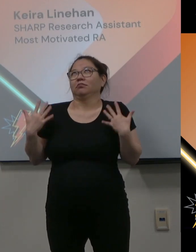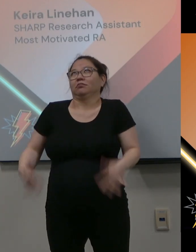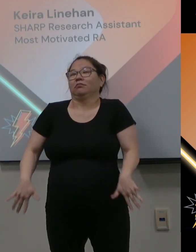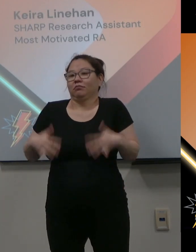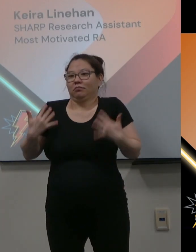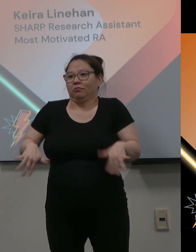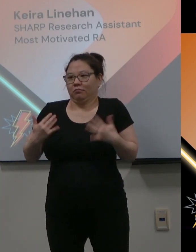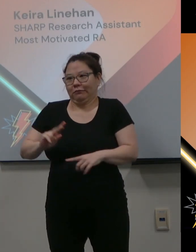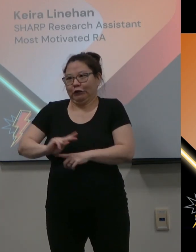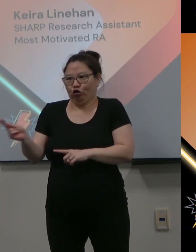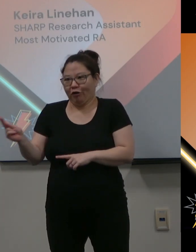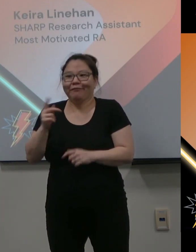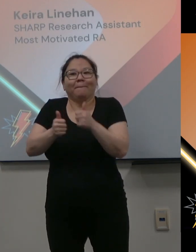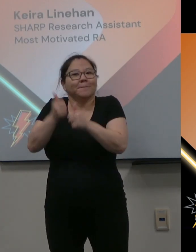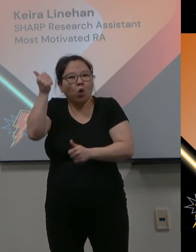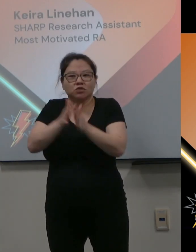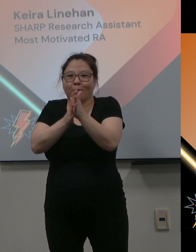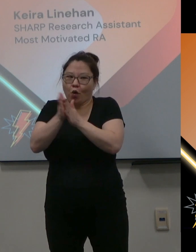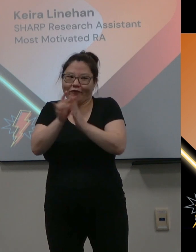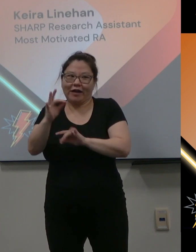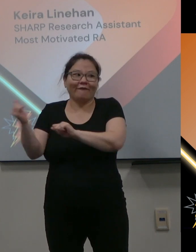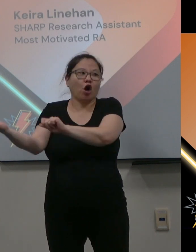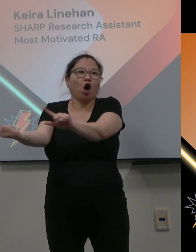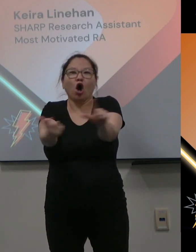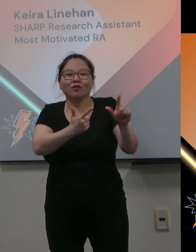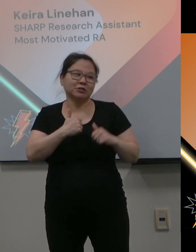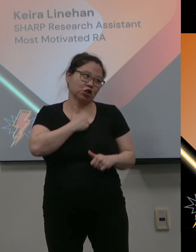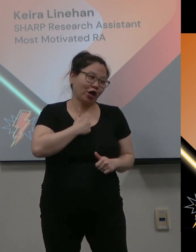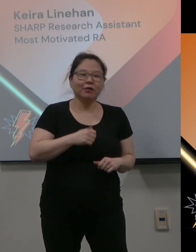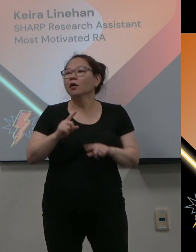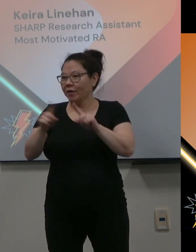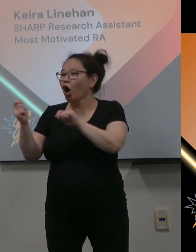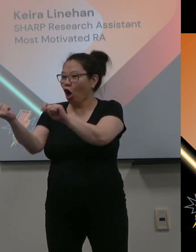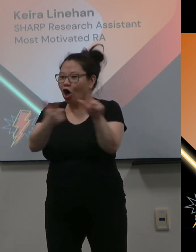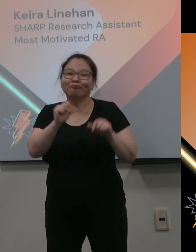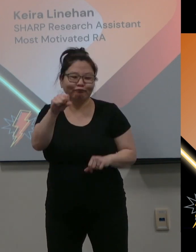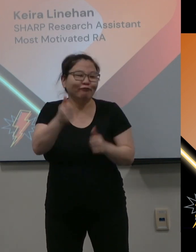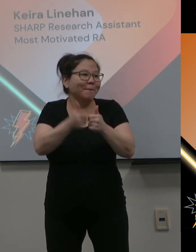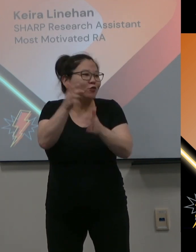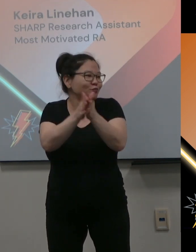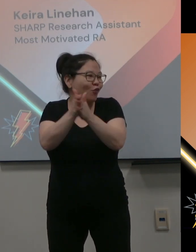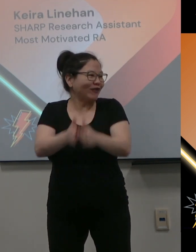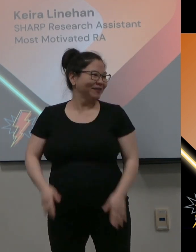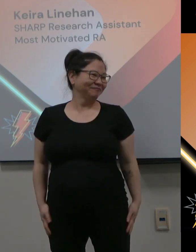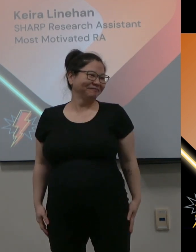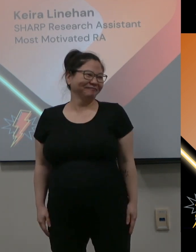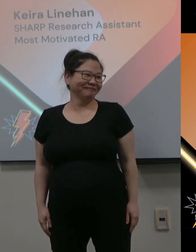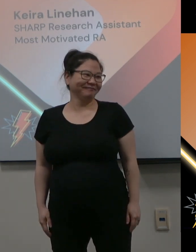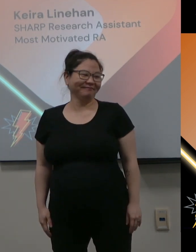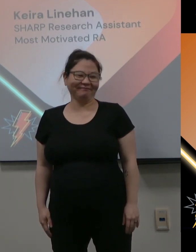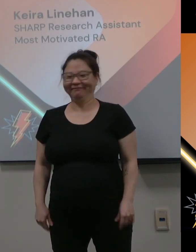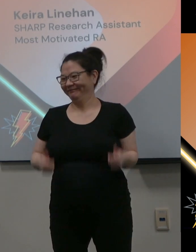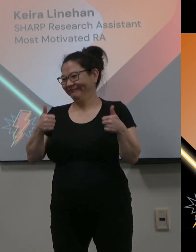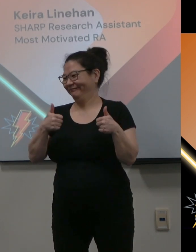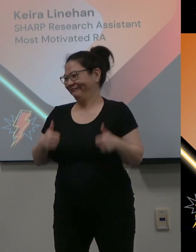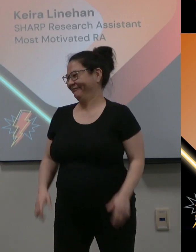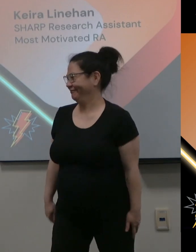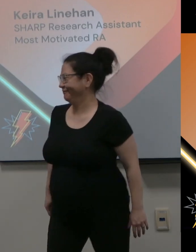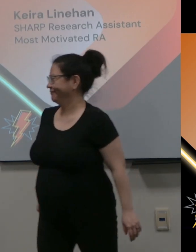She's done a lot of hard work this summer, which is very impressive. She is the most motivated of all of them. I'm sorry, but she is the most motivated of all of them.